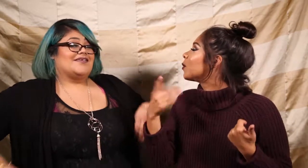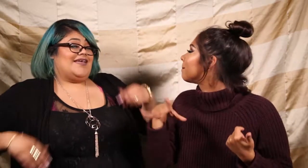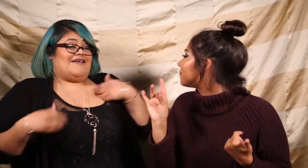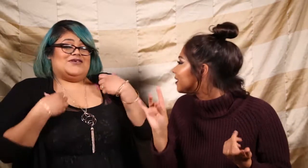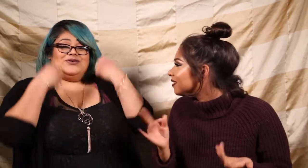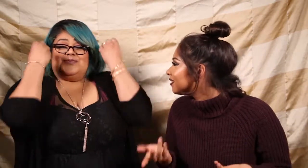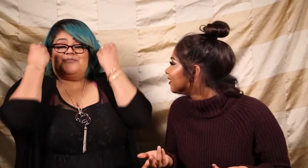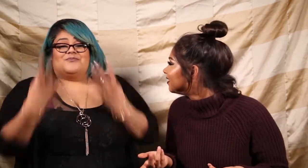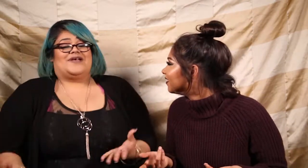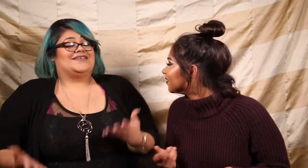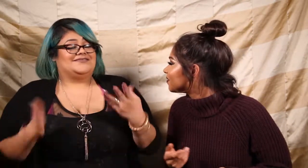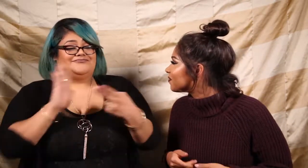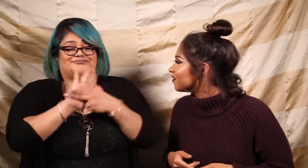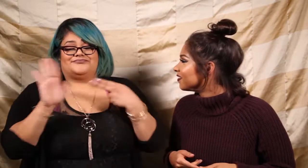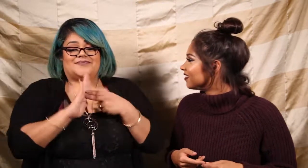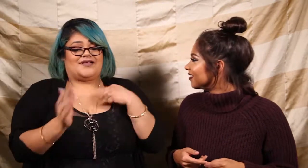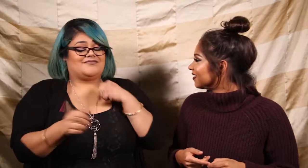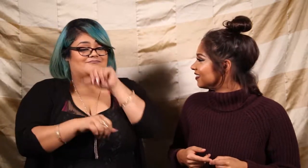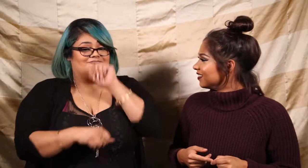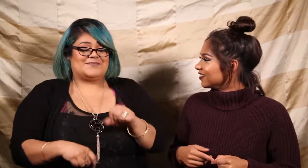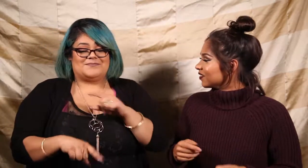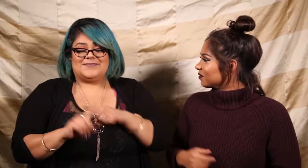SO many brands i love! but if i have to pick one..